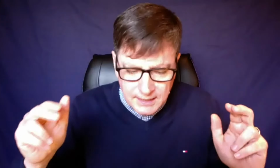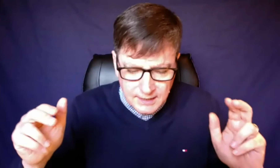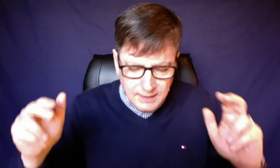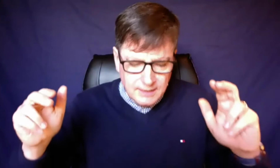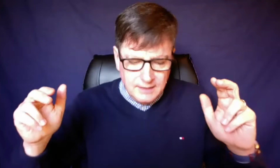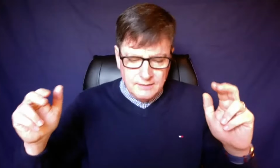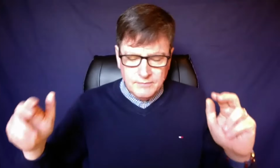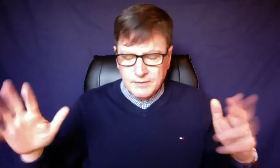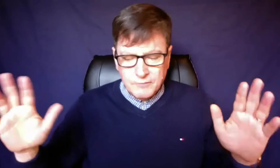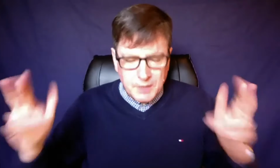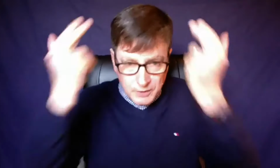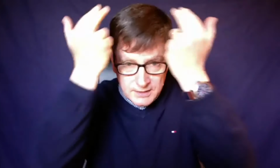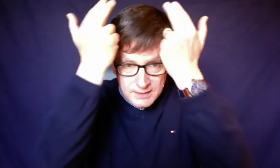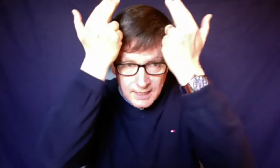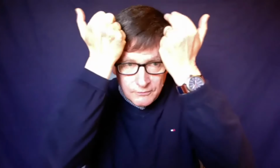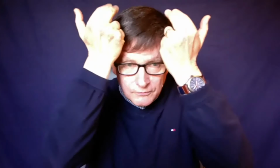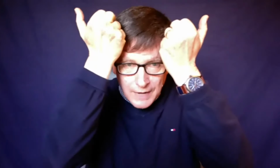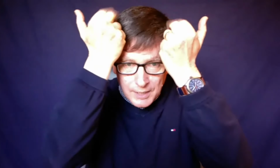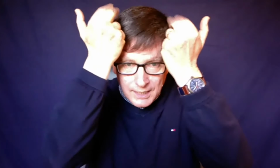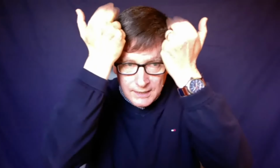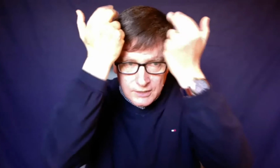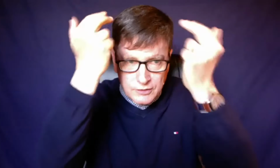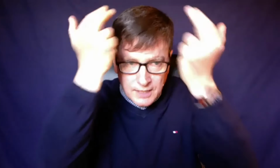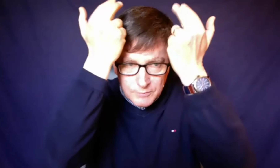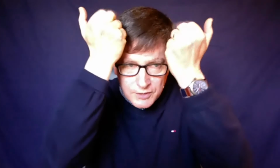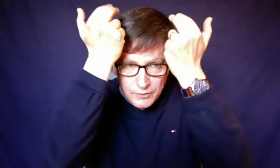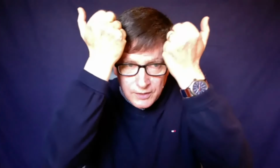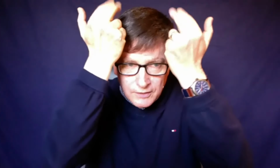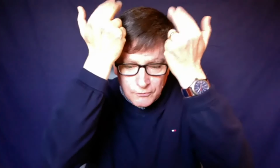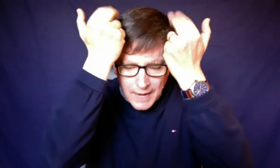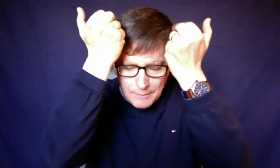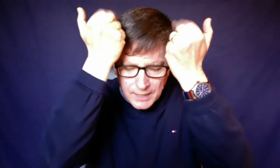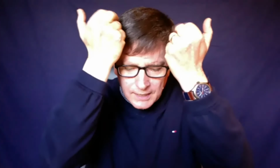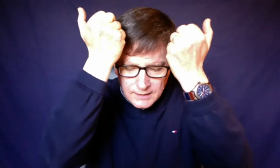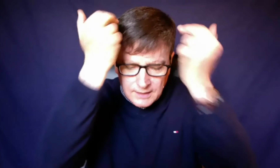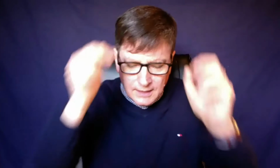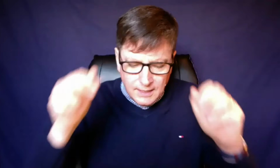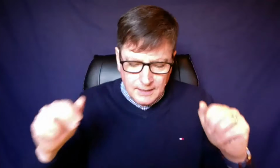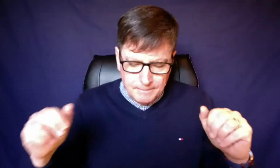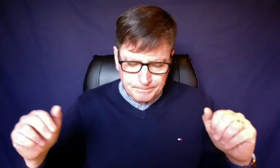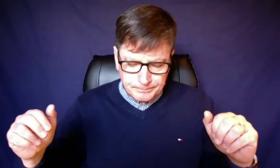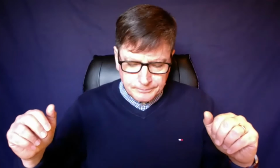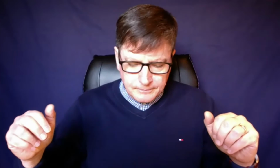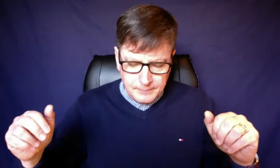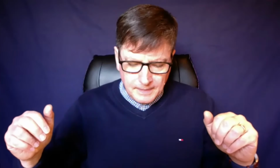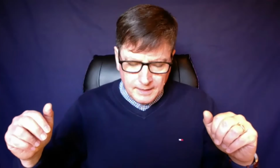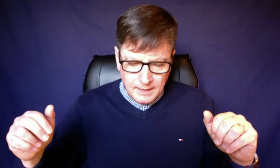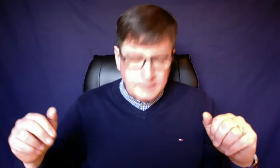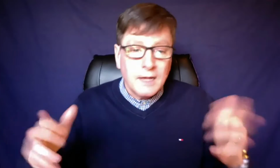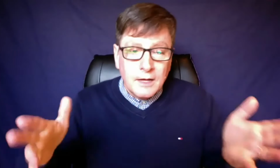Signs like computer, rabbit, that's not a very common sign, but